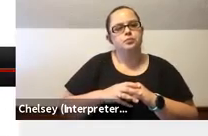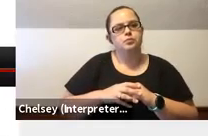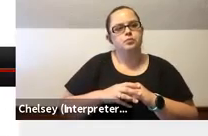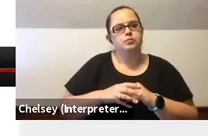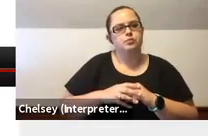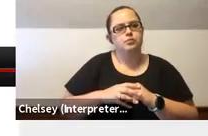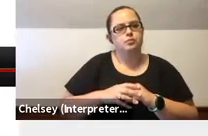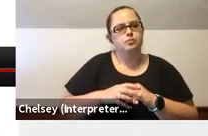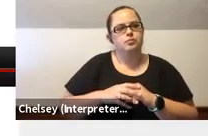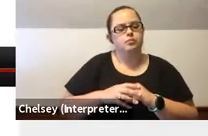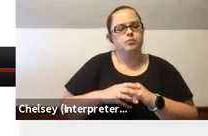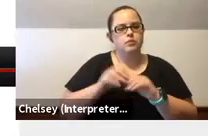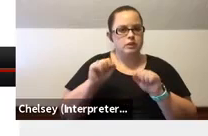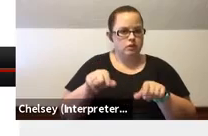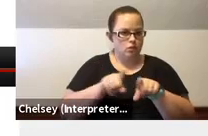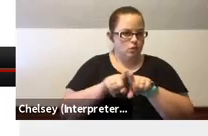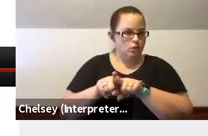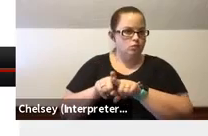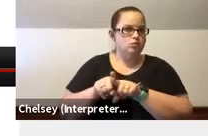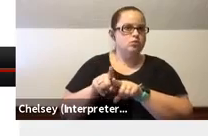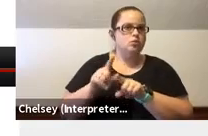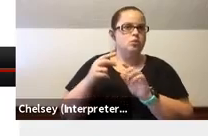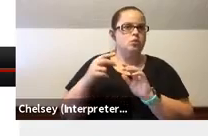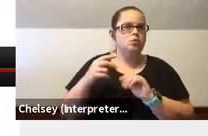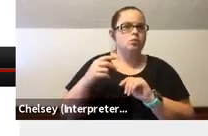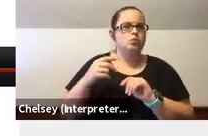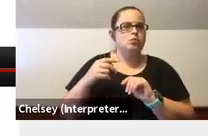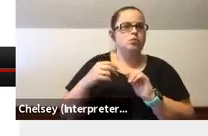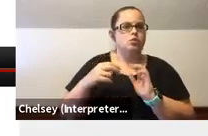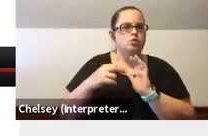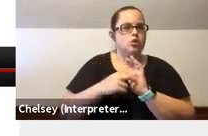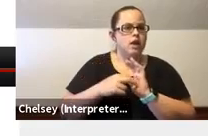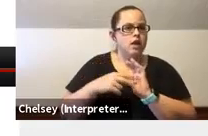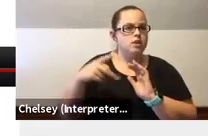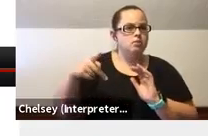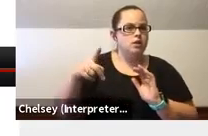Sage Talbot: Look at a PDF. Let me see. Sage Talbot: When you go back to your "List Accommodations."